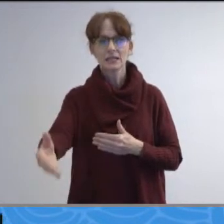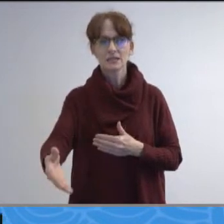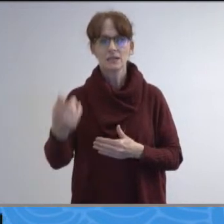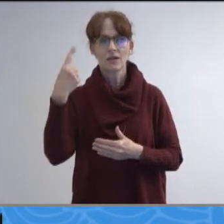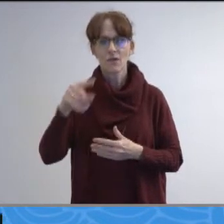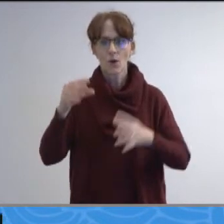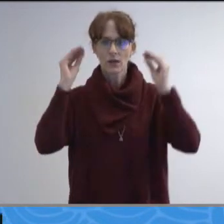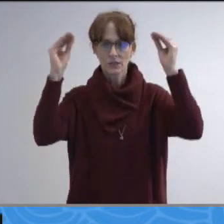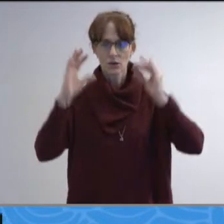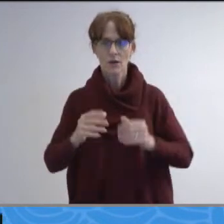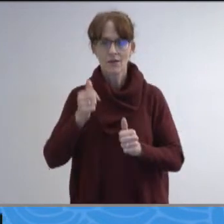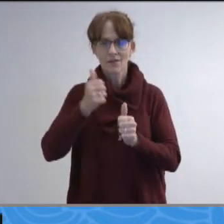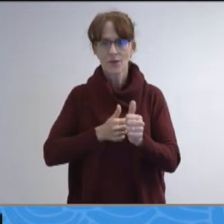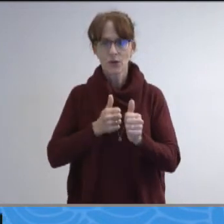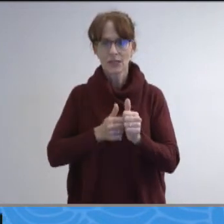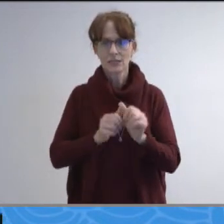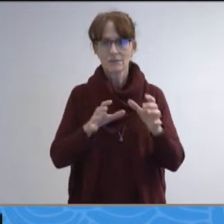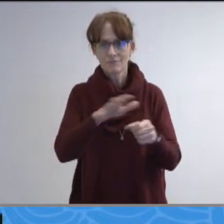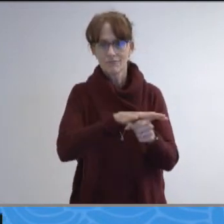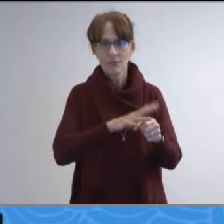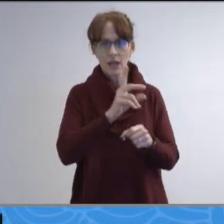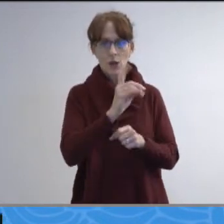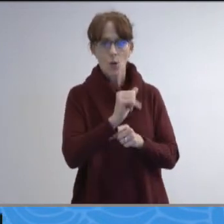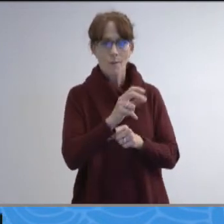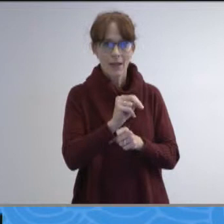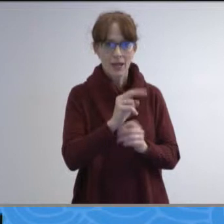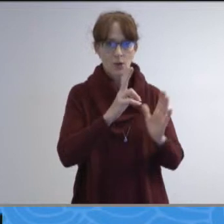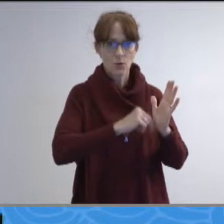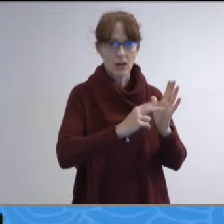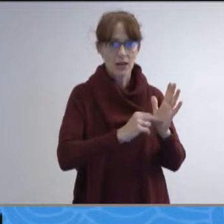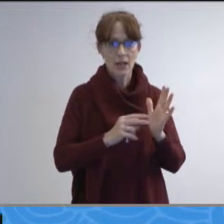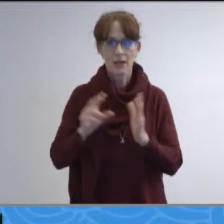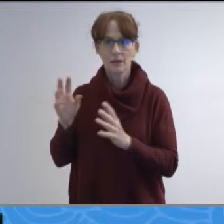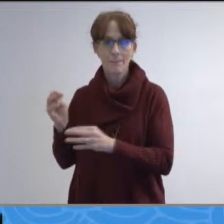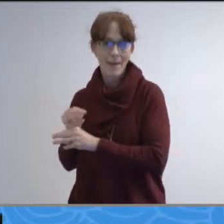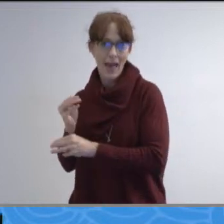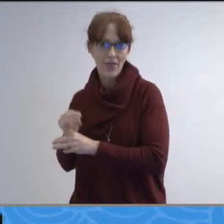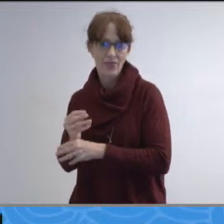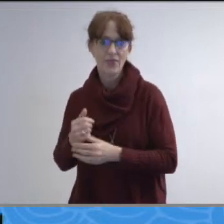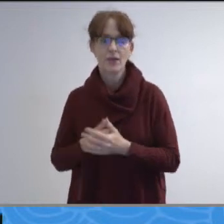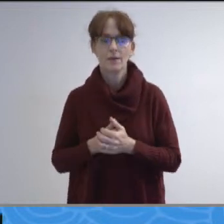for each domain of reading and math. And teachers use this information